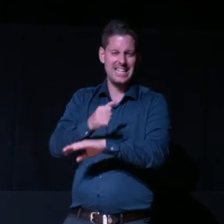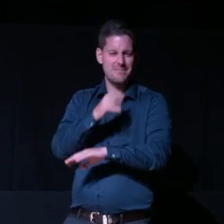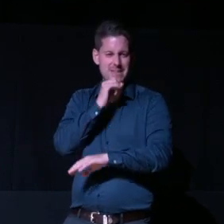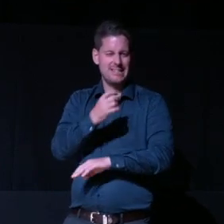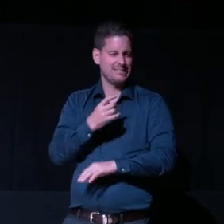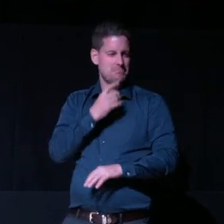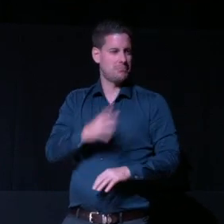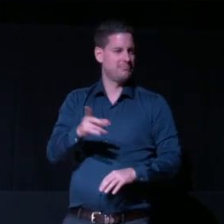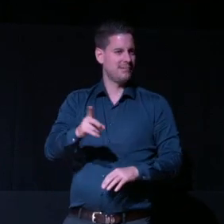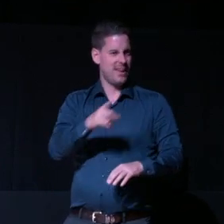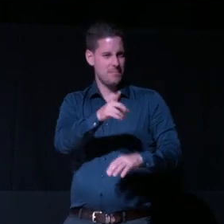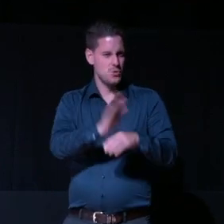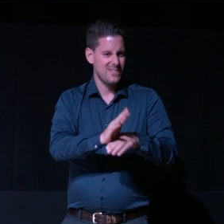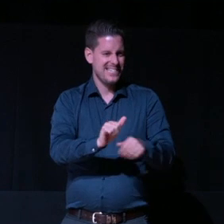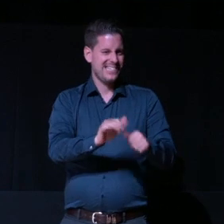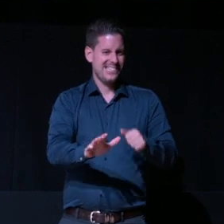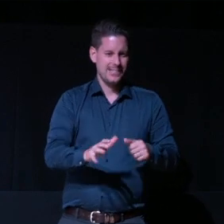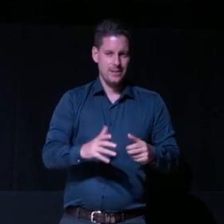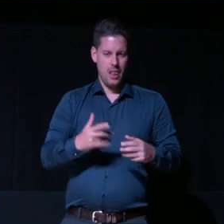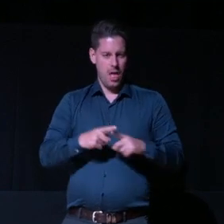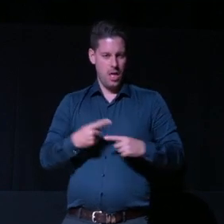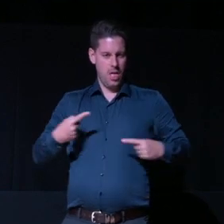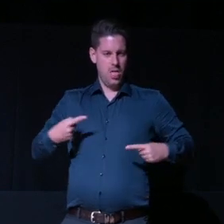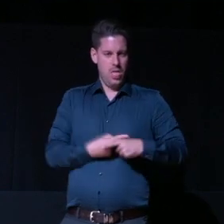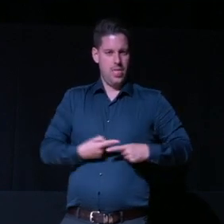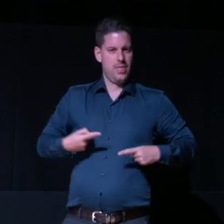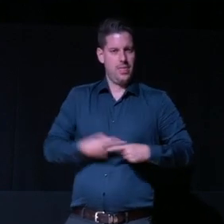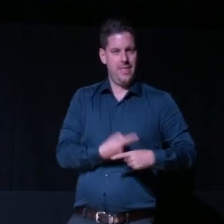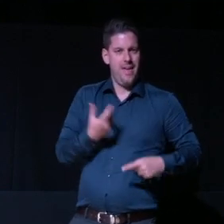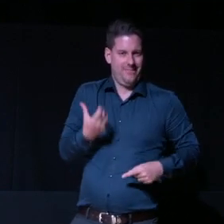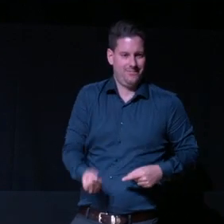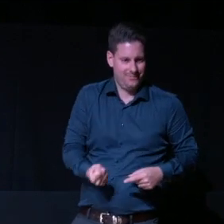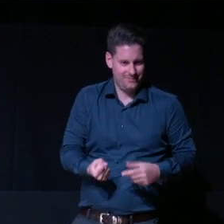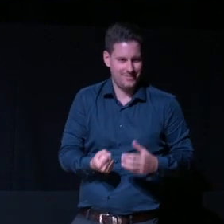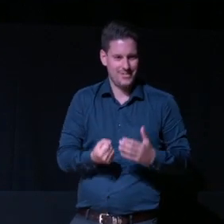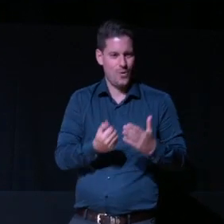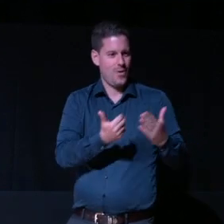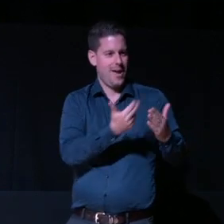Jean it does have a great beat the to the idea of like the art and the artists like it also depends